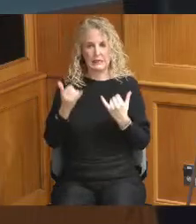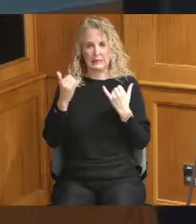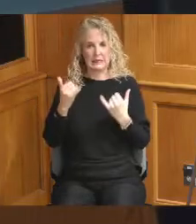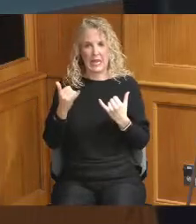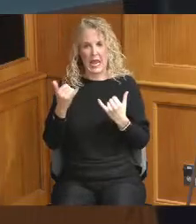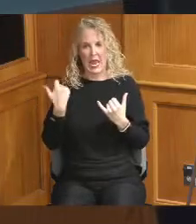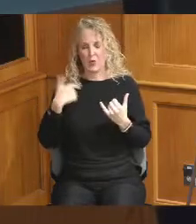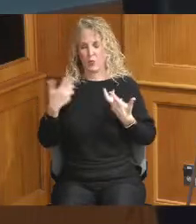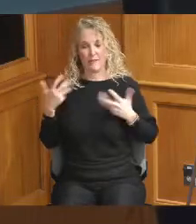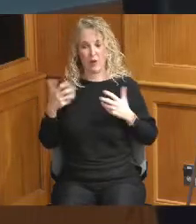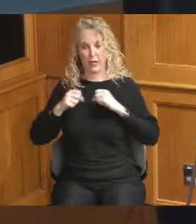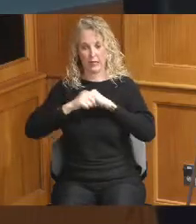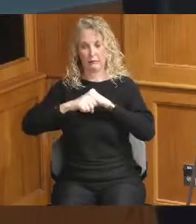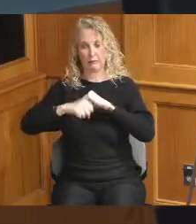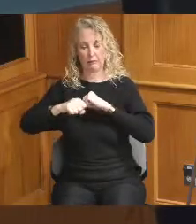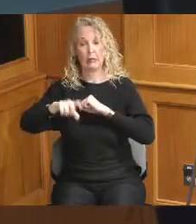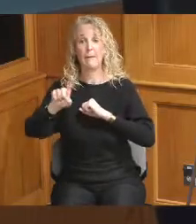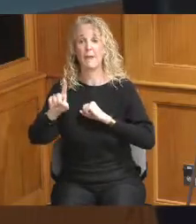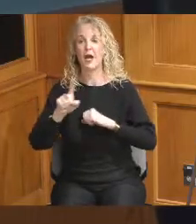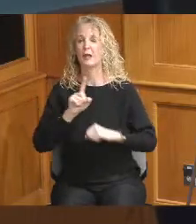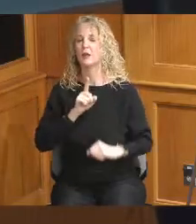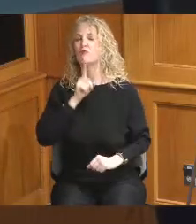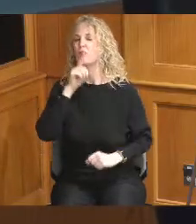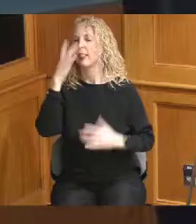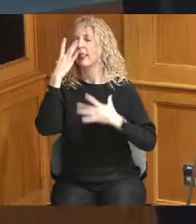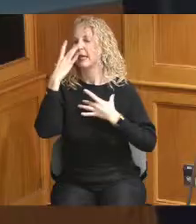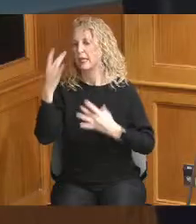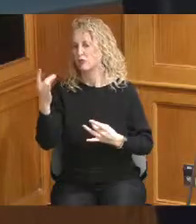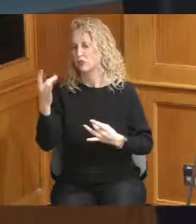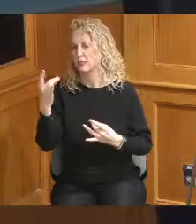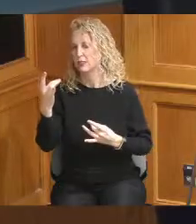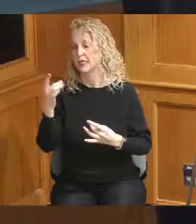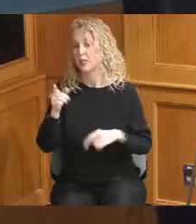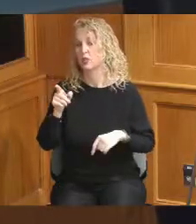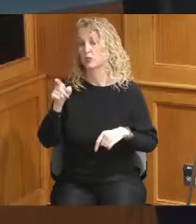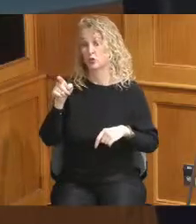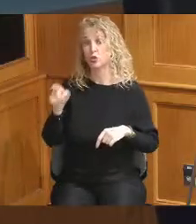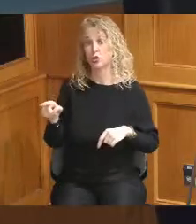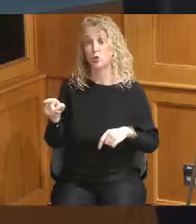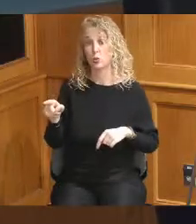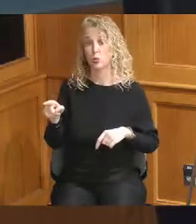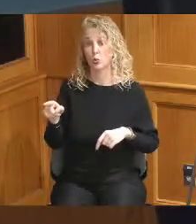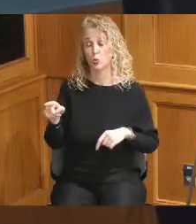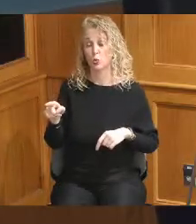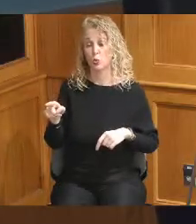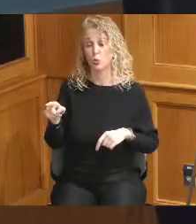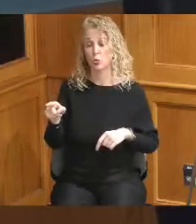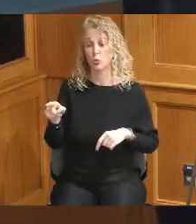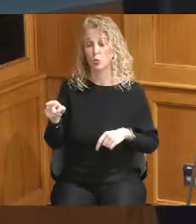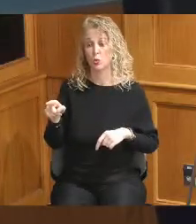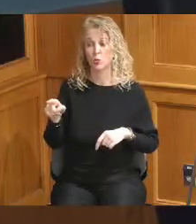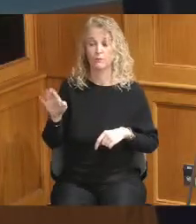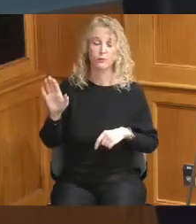long but I would be very interested in having you give you know your your top 10 or your top five